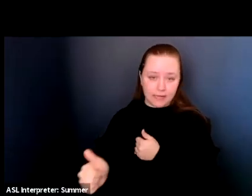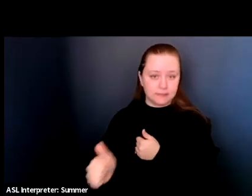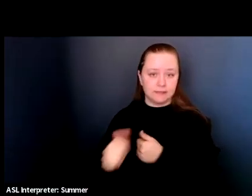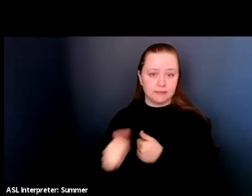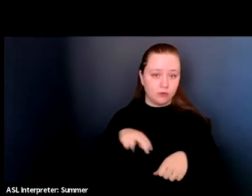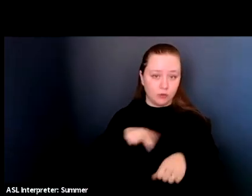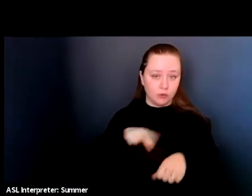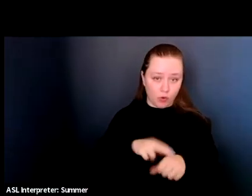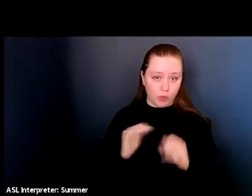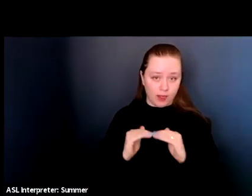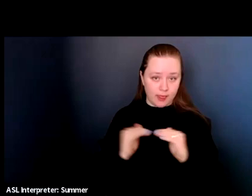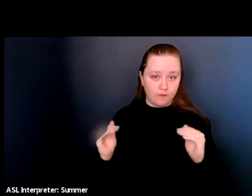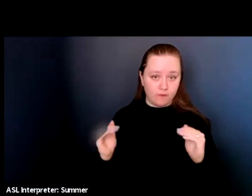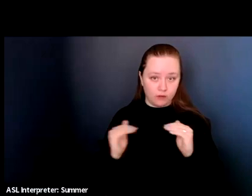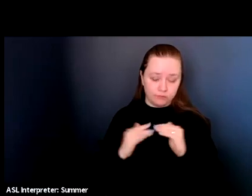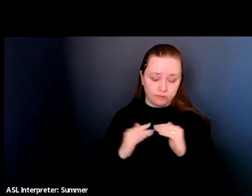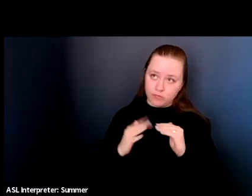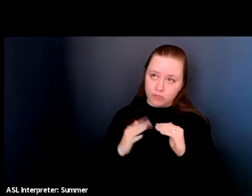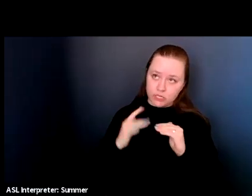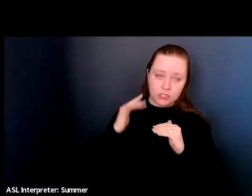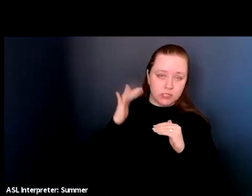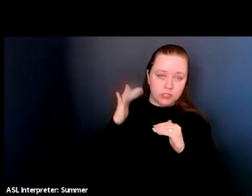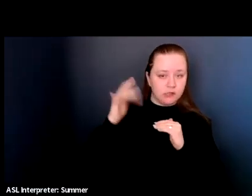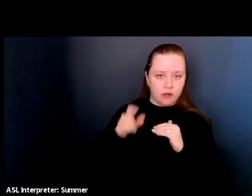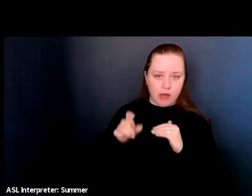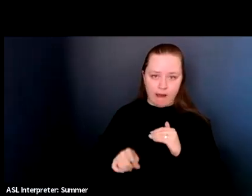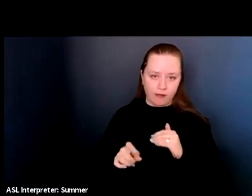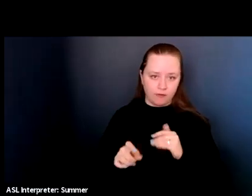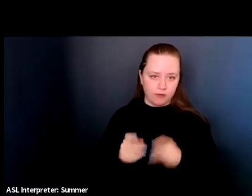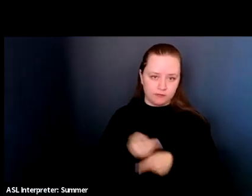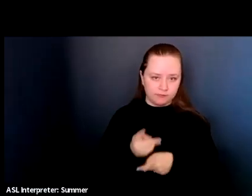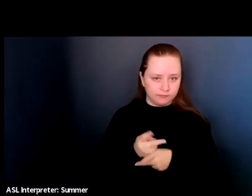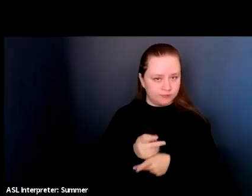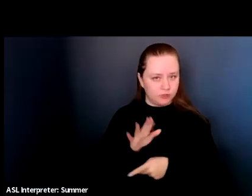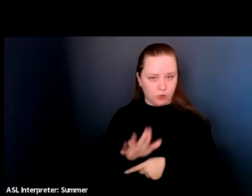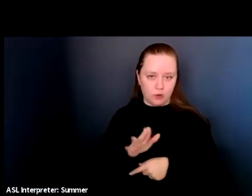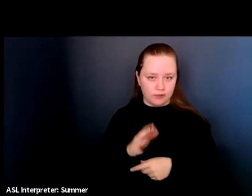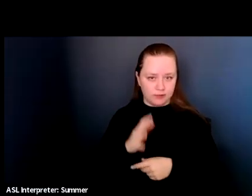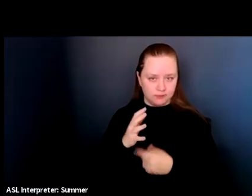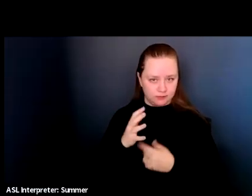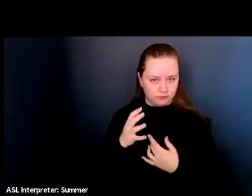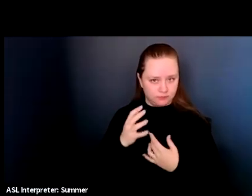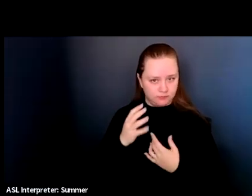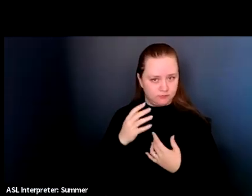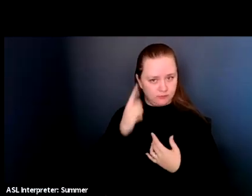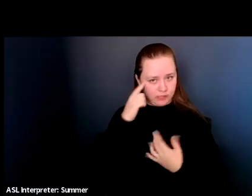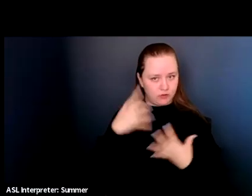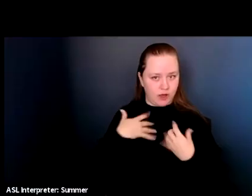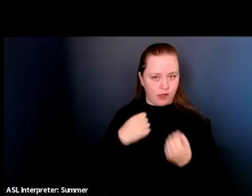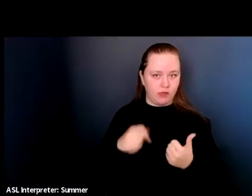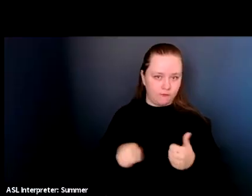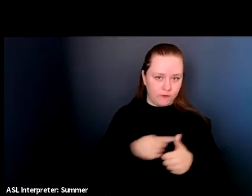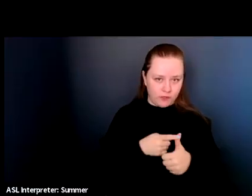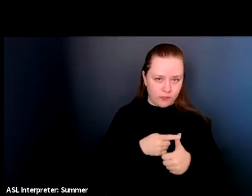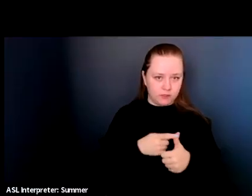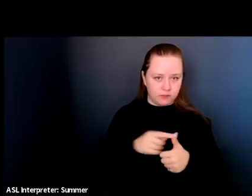you know, you have to maintain your own sanity first. It's putting the oxygen tank on you first